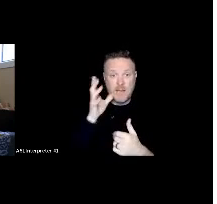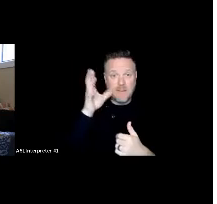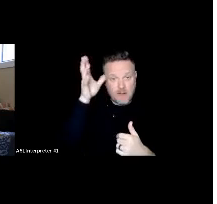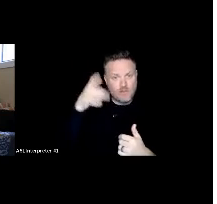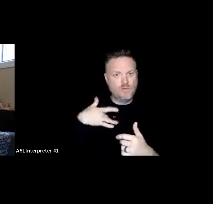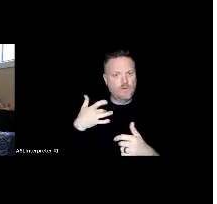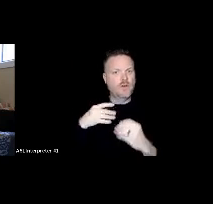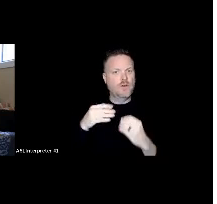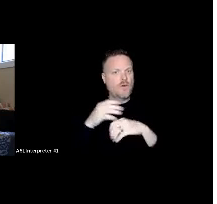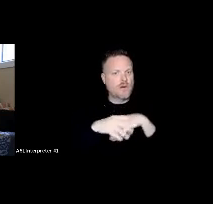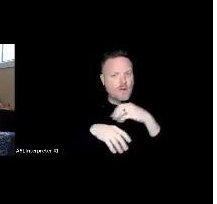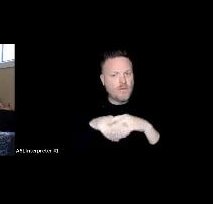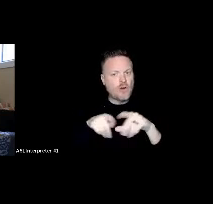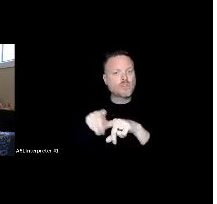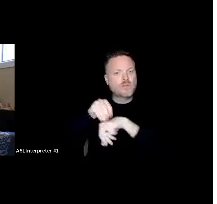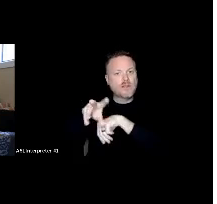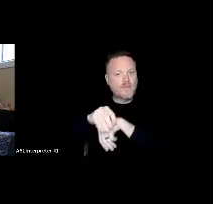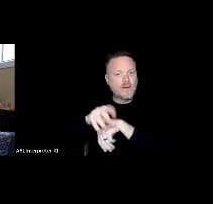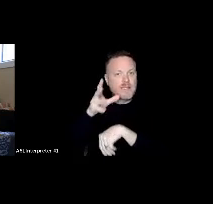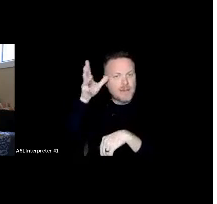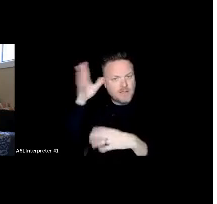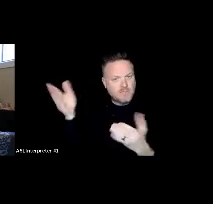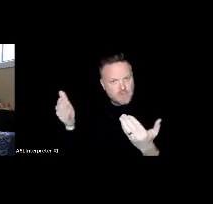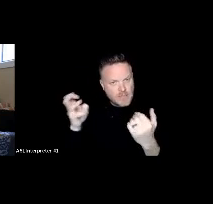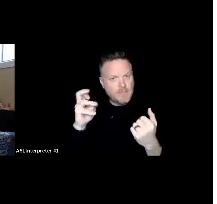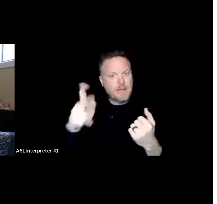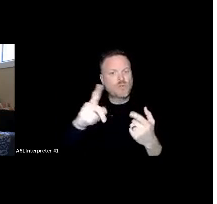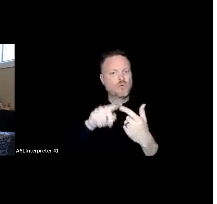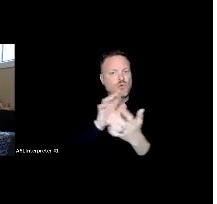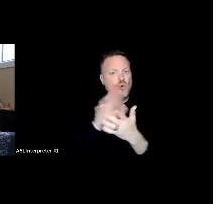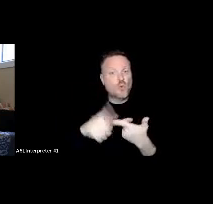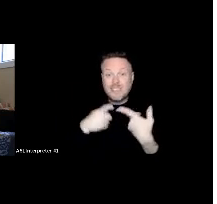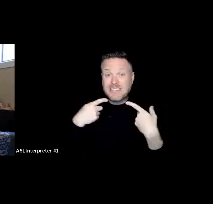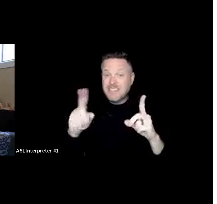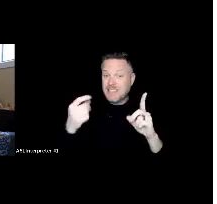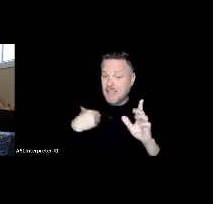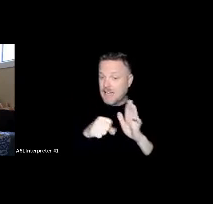and advising parents to get their students back to school while they are still symptomatic reassuring